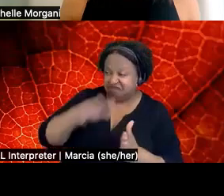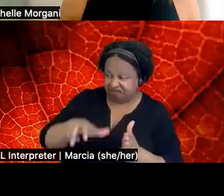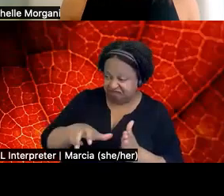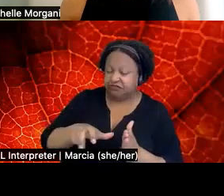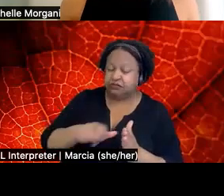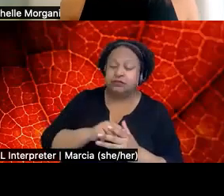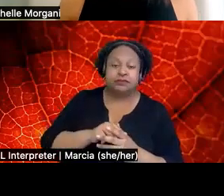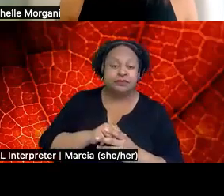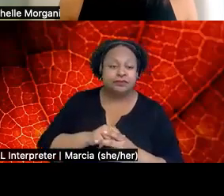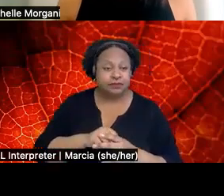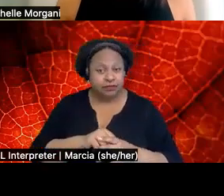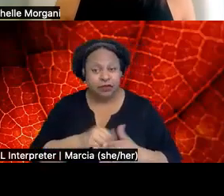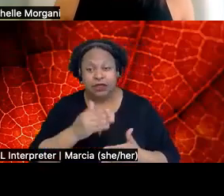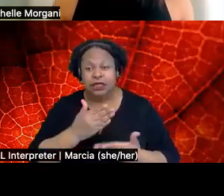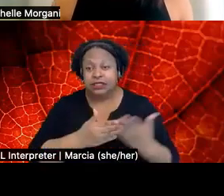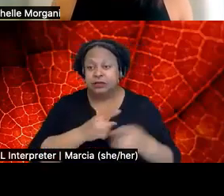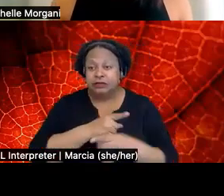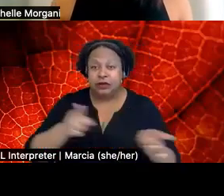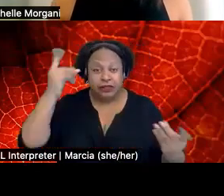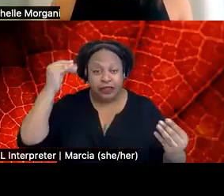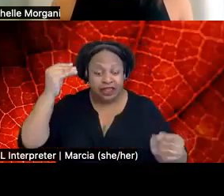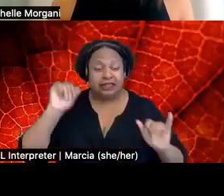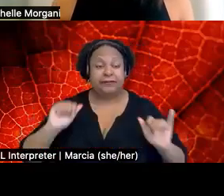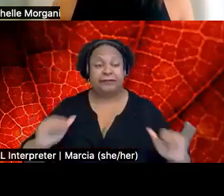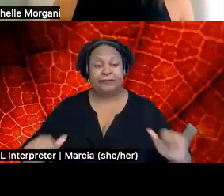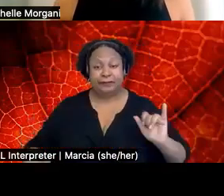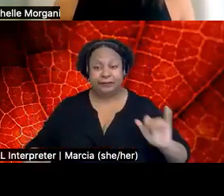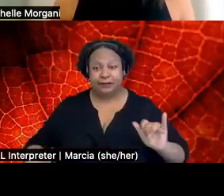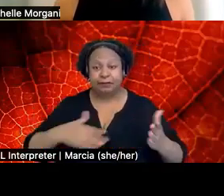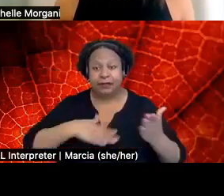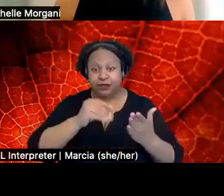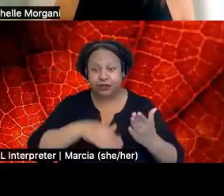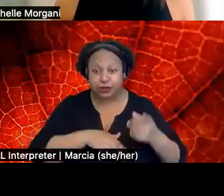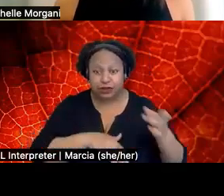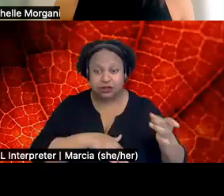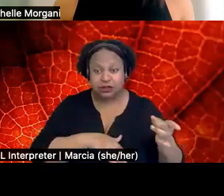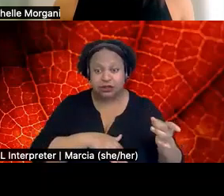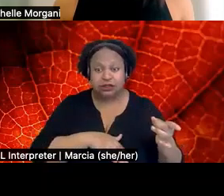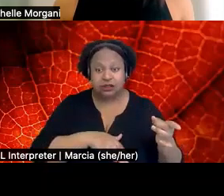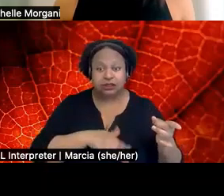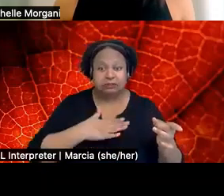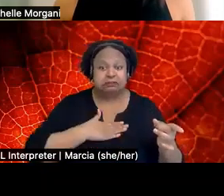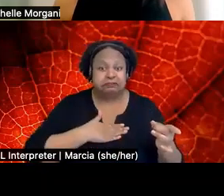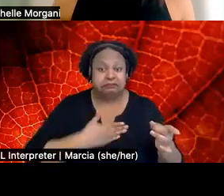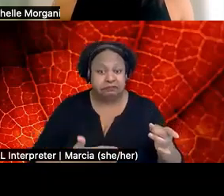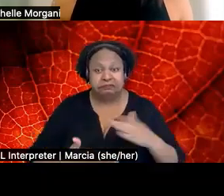Now, some of you may be thinking that my students here are very forthcoming and straight to the point.